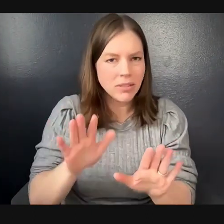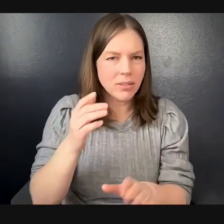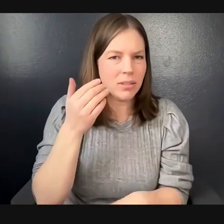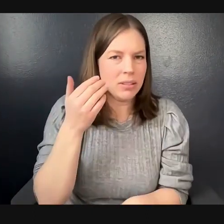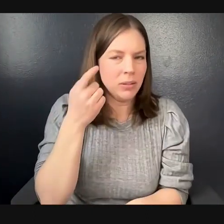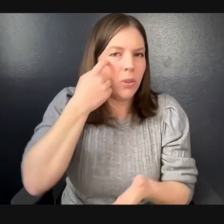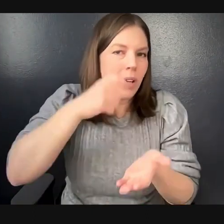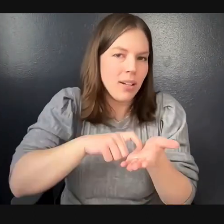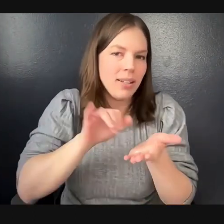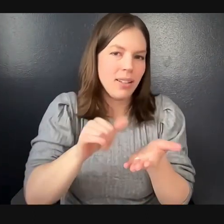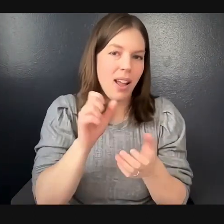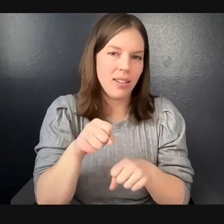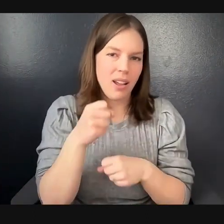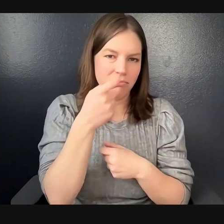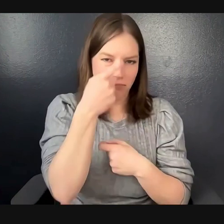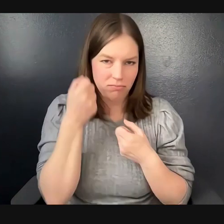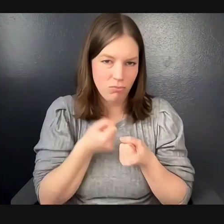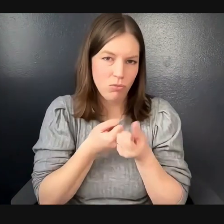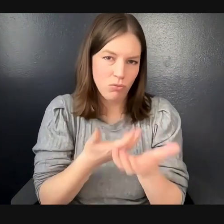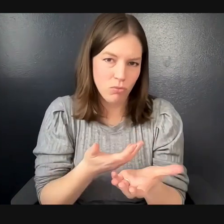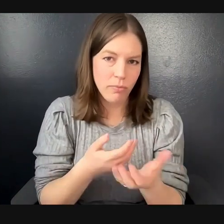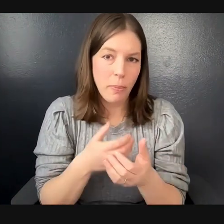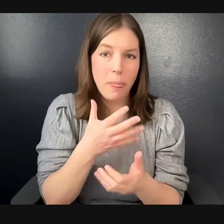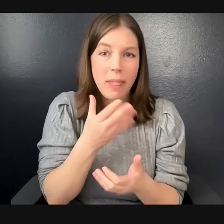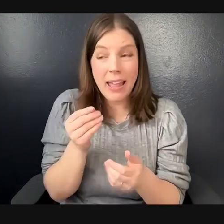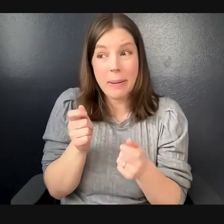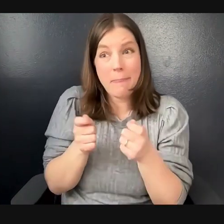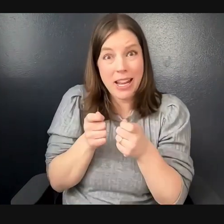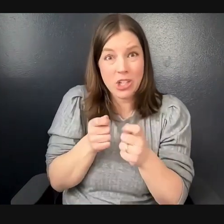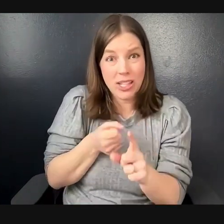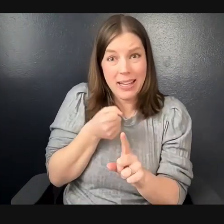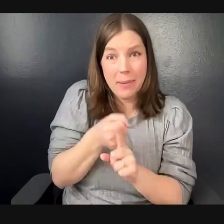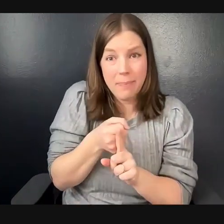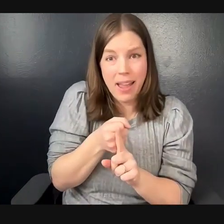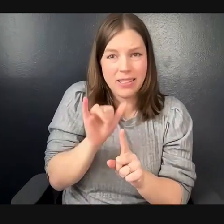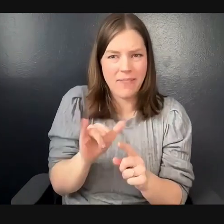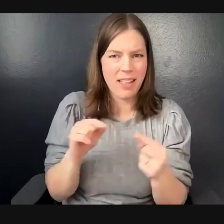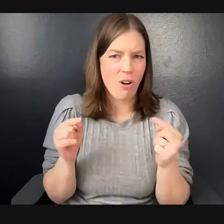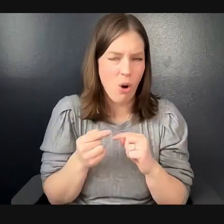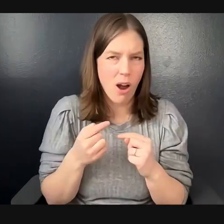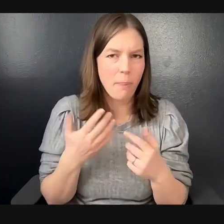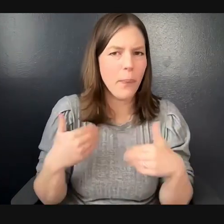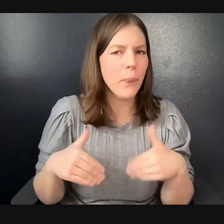have experienced something traumatic, and you are managing the impact of the harm that